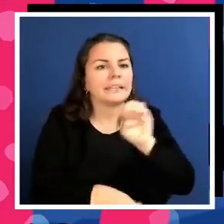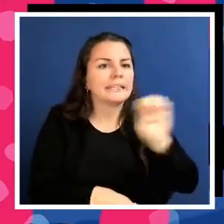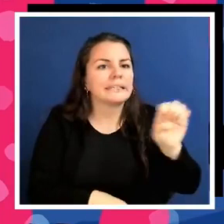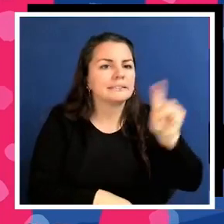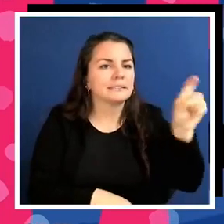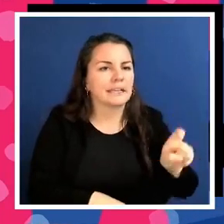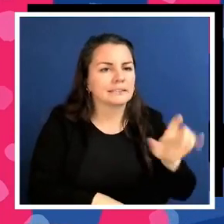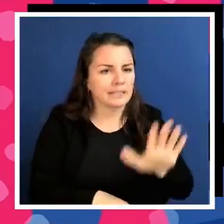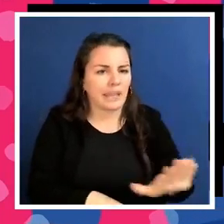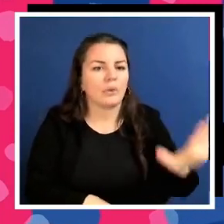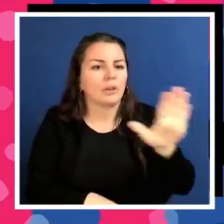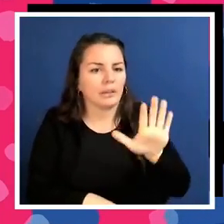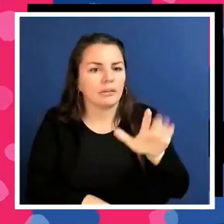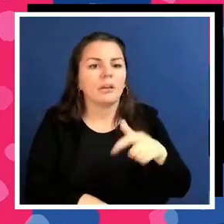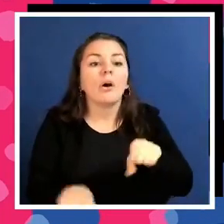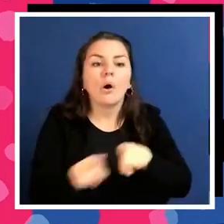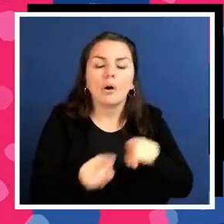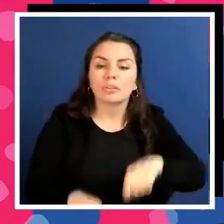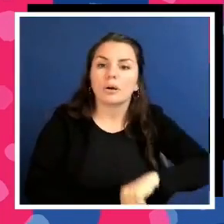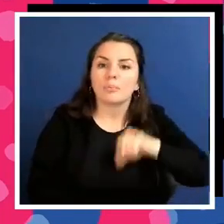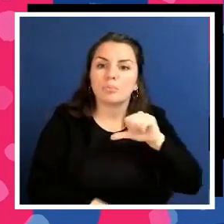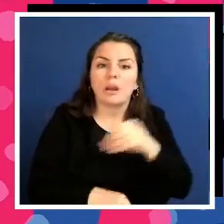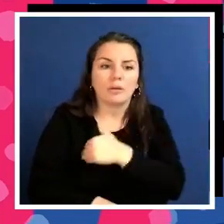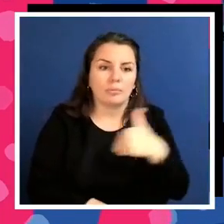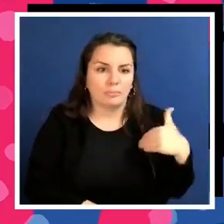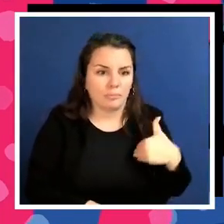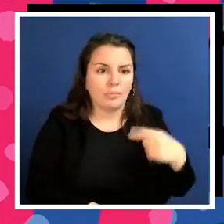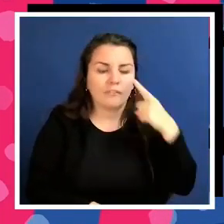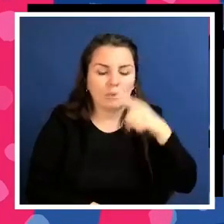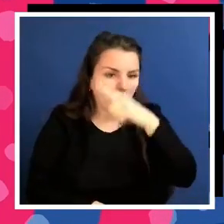DO YOU WANT TO INTRODUCE YOURSELF?>> I AM CARA ALSO